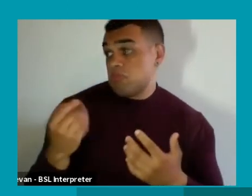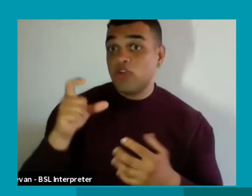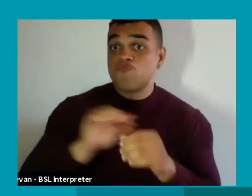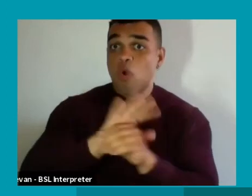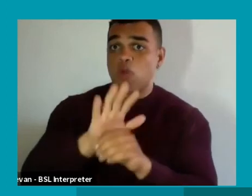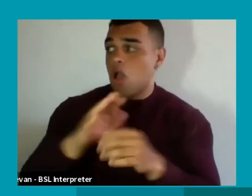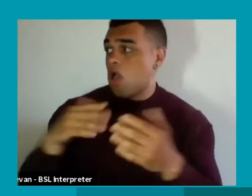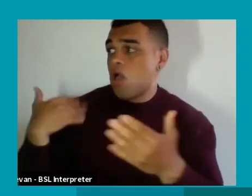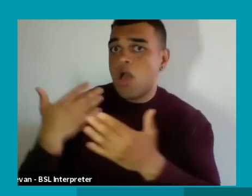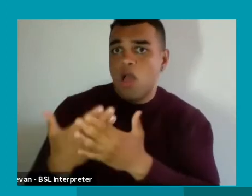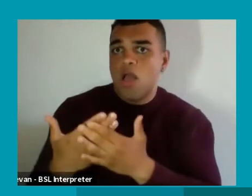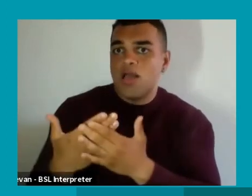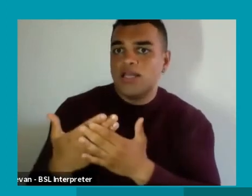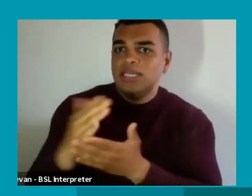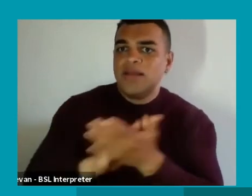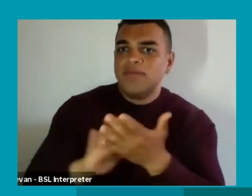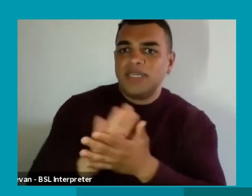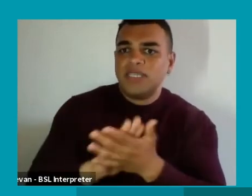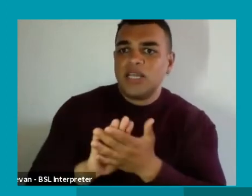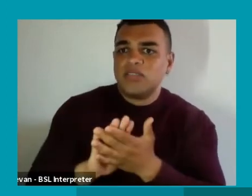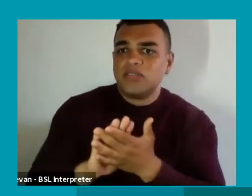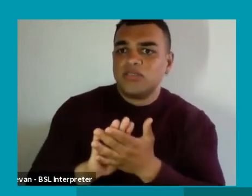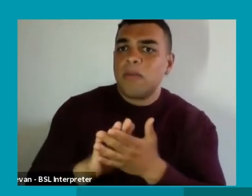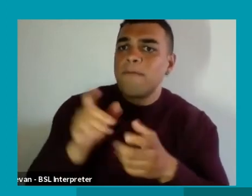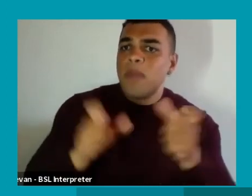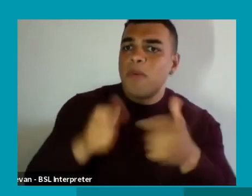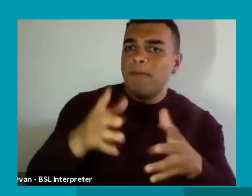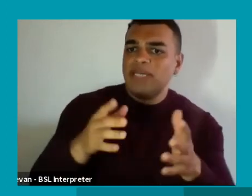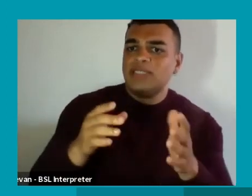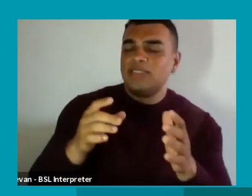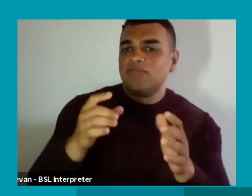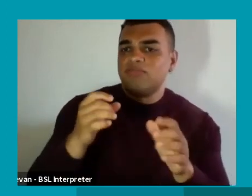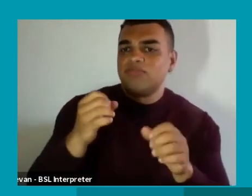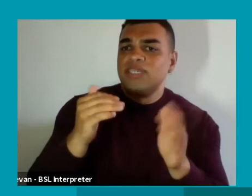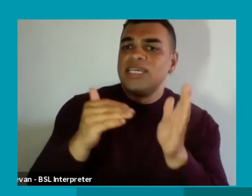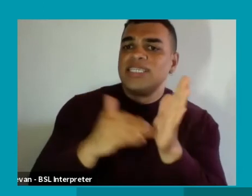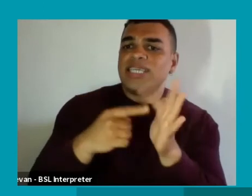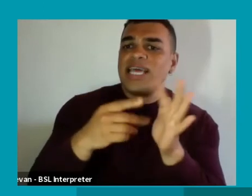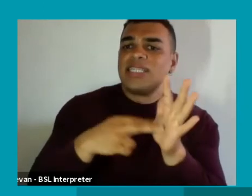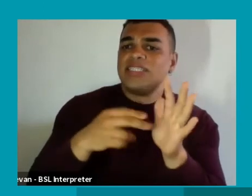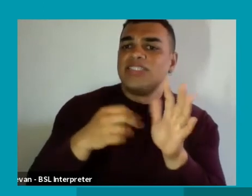Eventually they will go the way of the ark because everything does so. By that I mean they will eventually